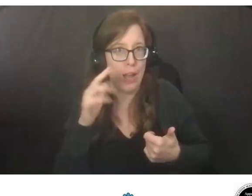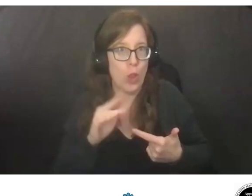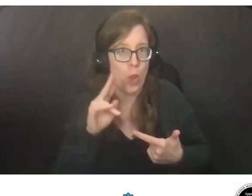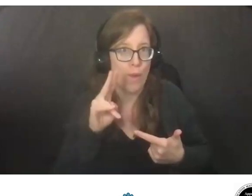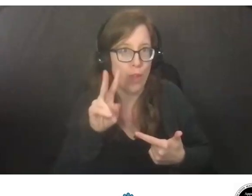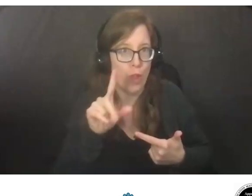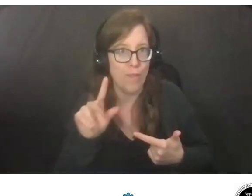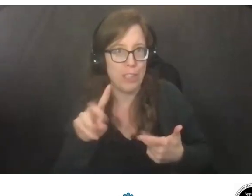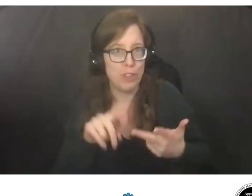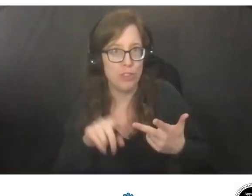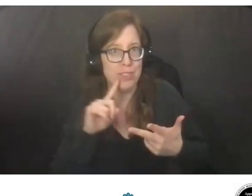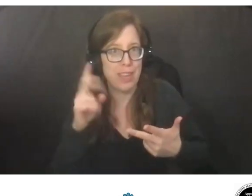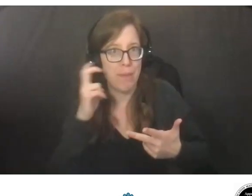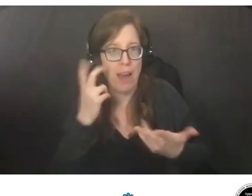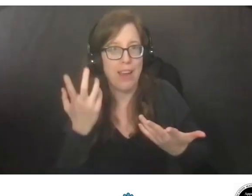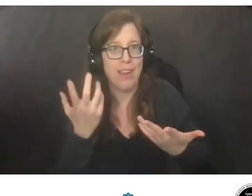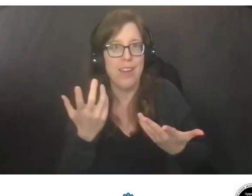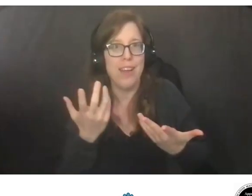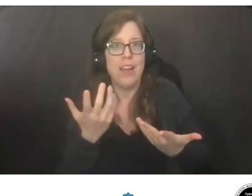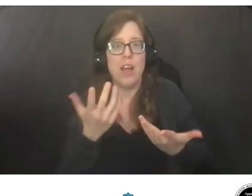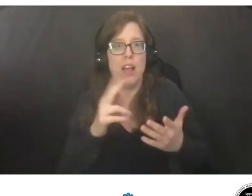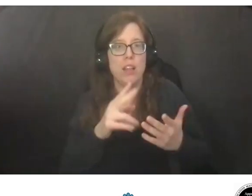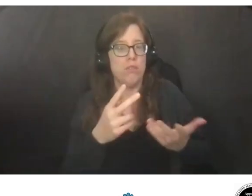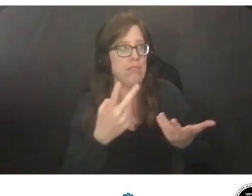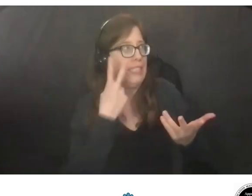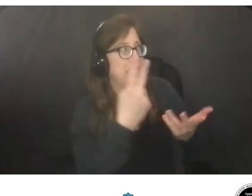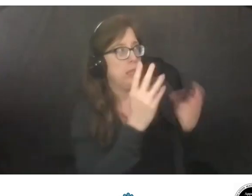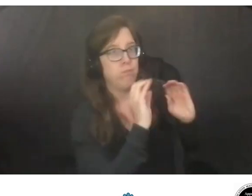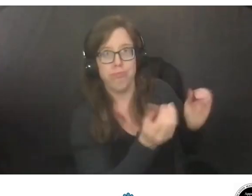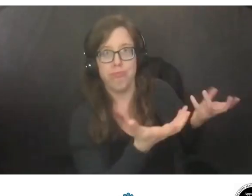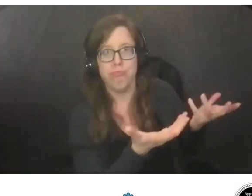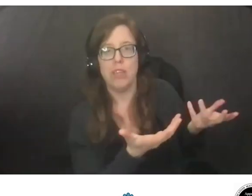You know, there's not...there's not that information from that visual reference. So if they don't–and